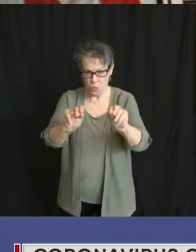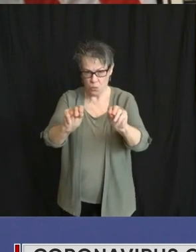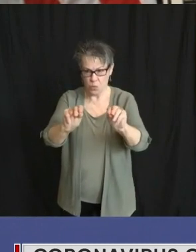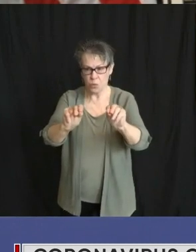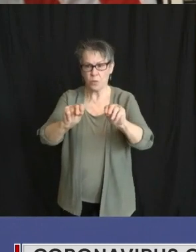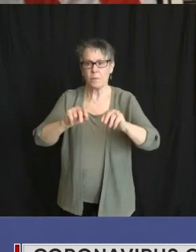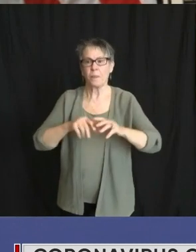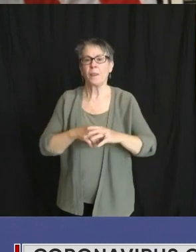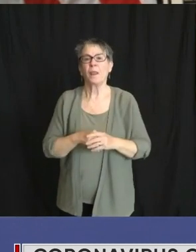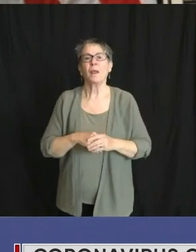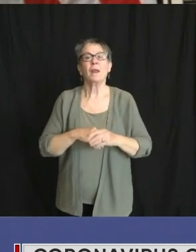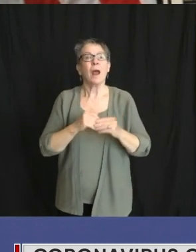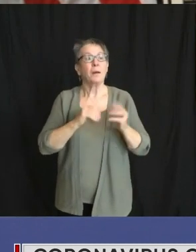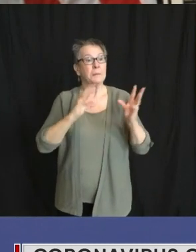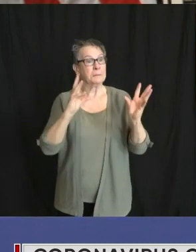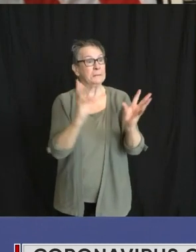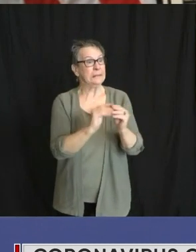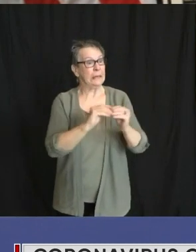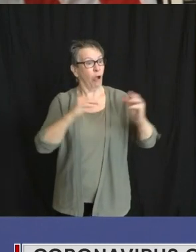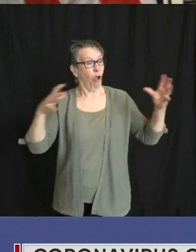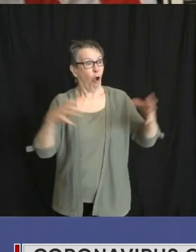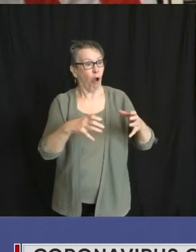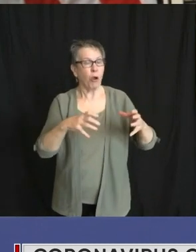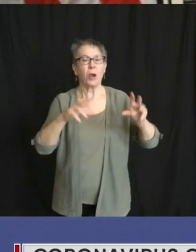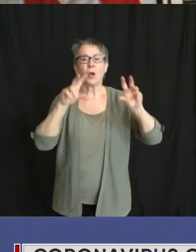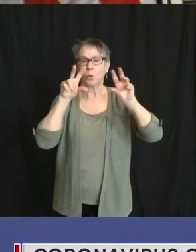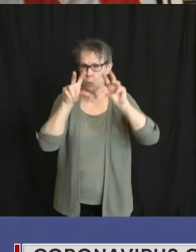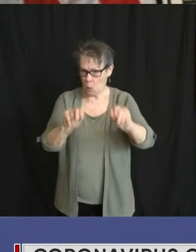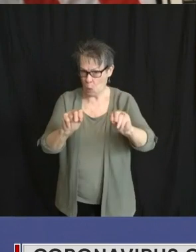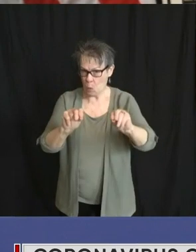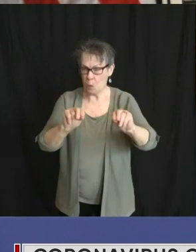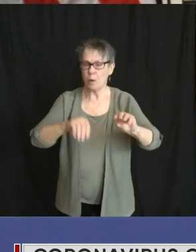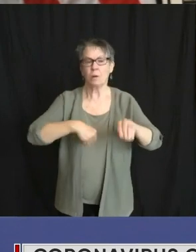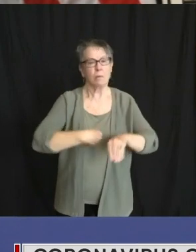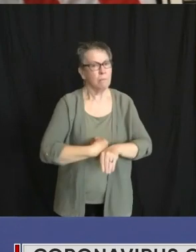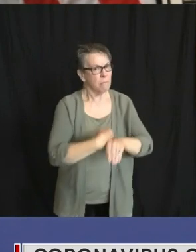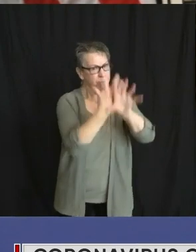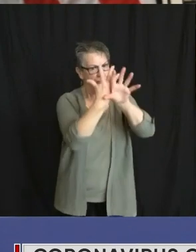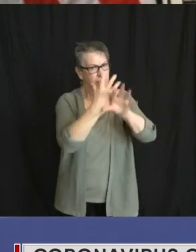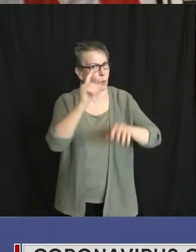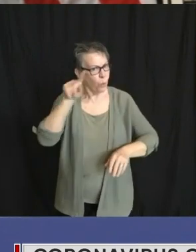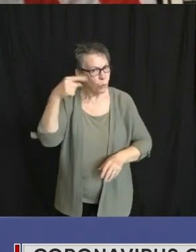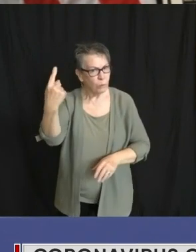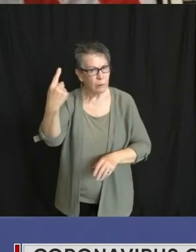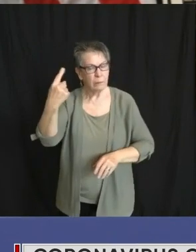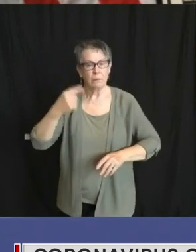WAS AN ACTIVE DEFINES BUT WE SHOULD NOT BE CONGREGATING. MEETINGS SHOULD BE DONE